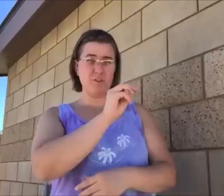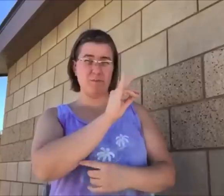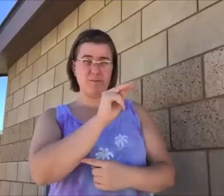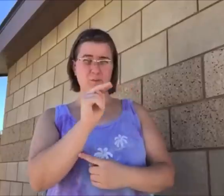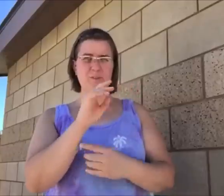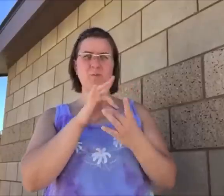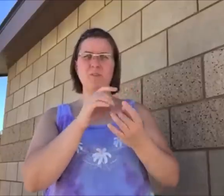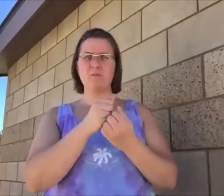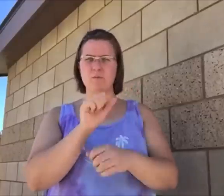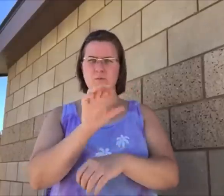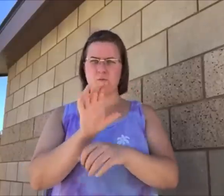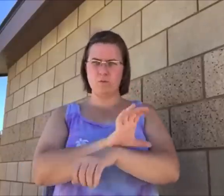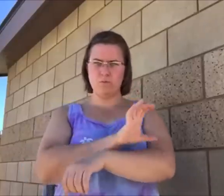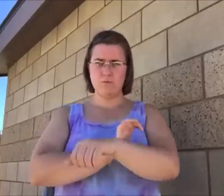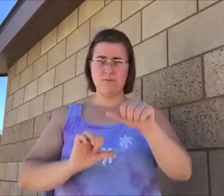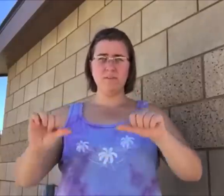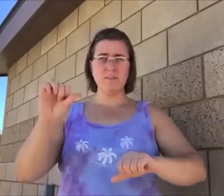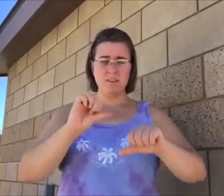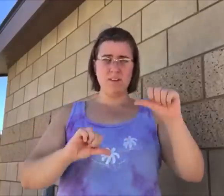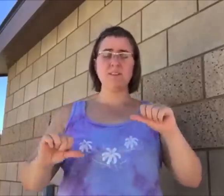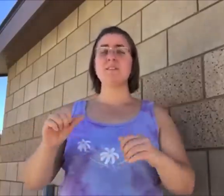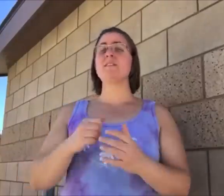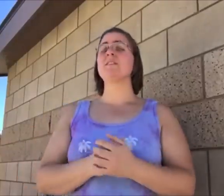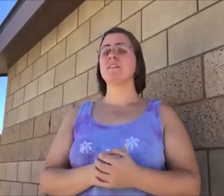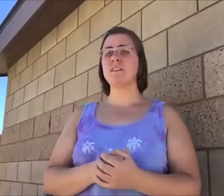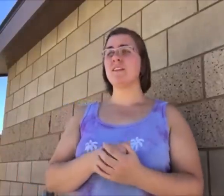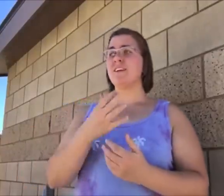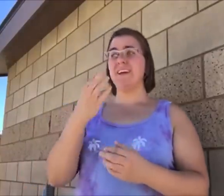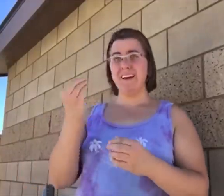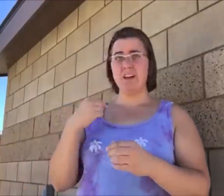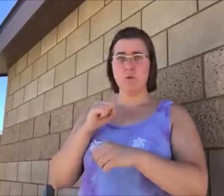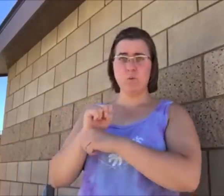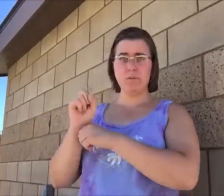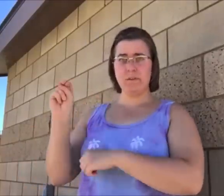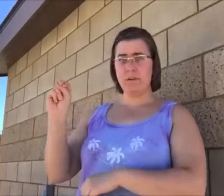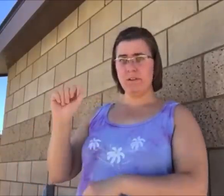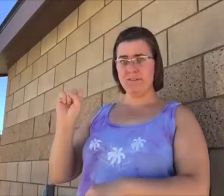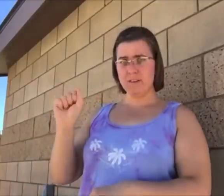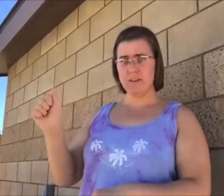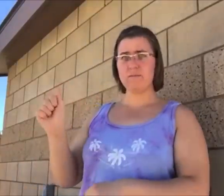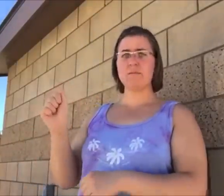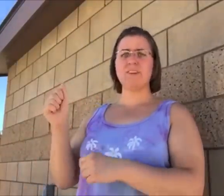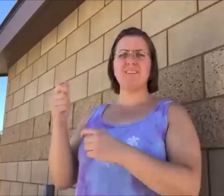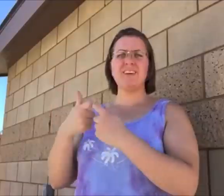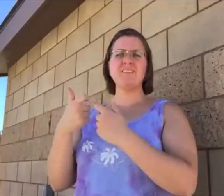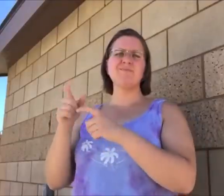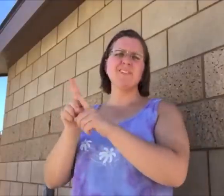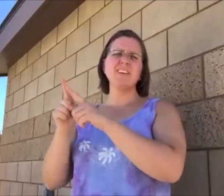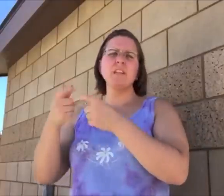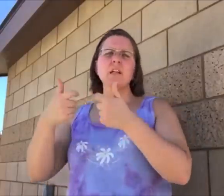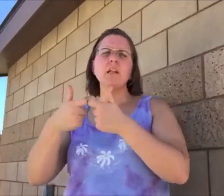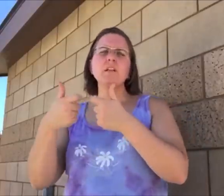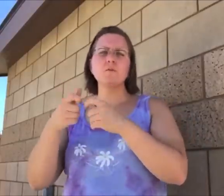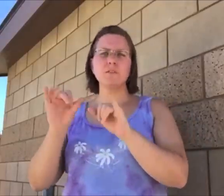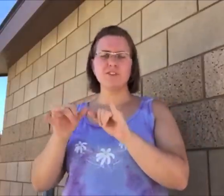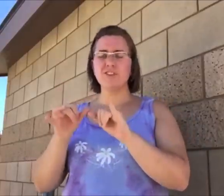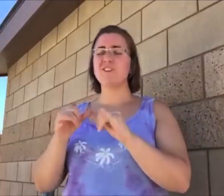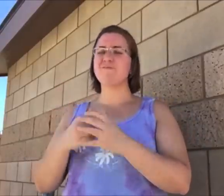as part of my Computer Science major at the University of Minnesota. That, and my work as an electronics engineer with NASA,